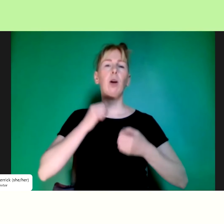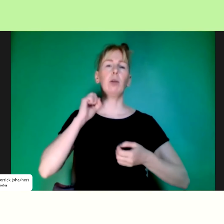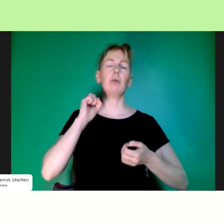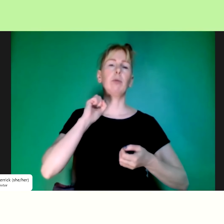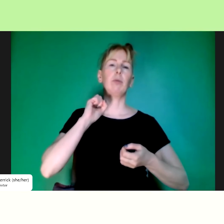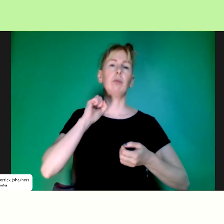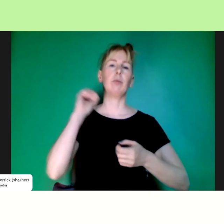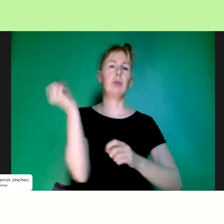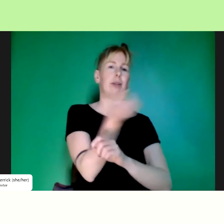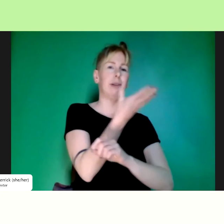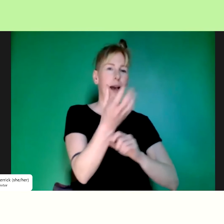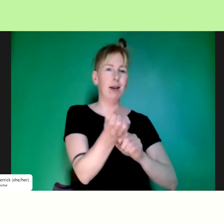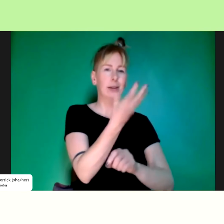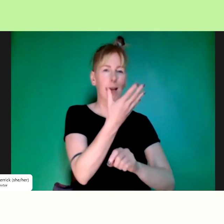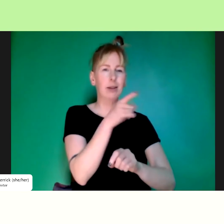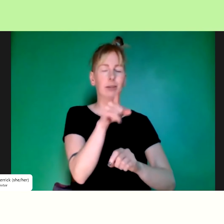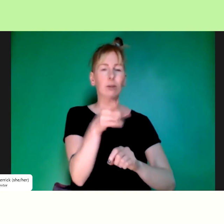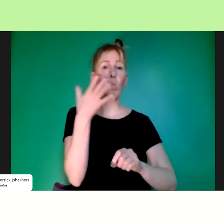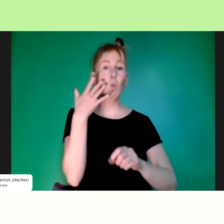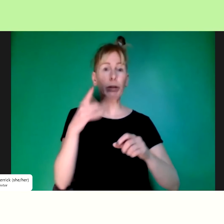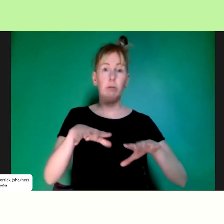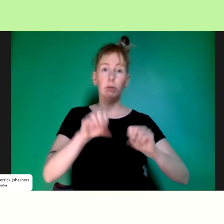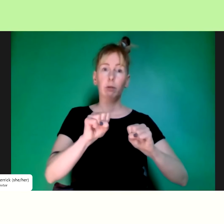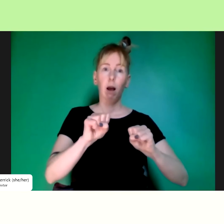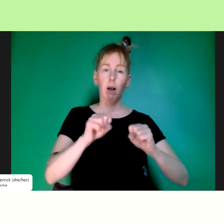Constellations programme free for participants and event attendees.